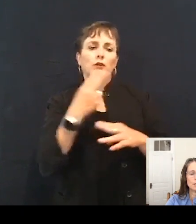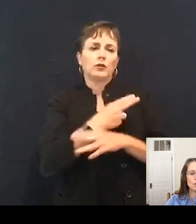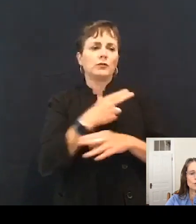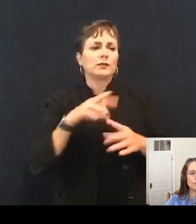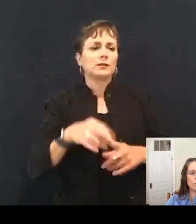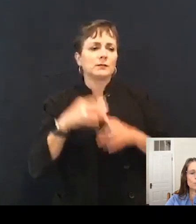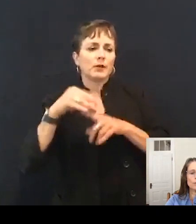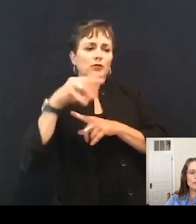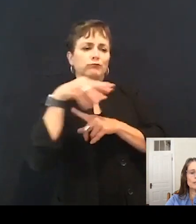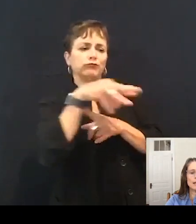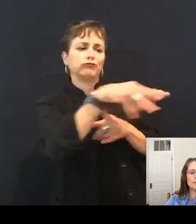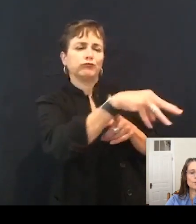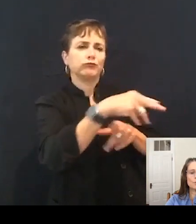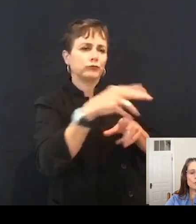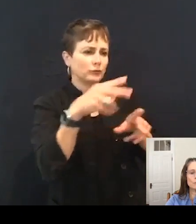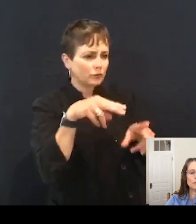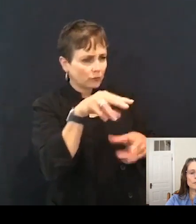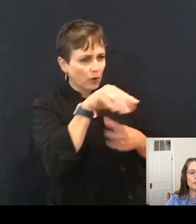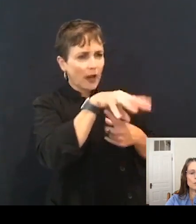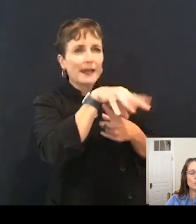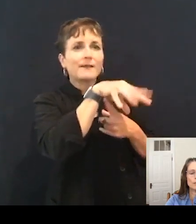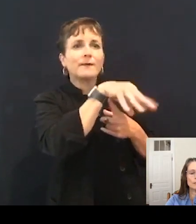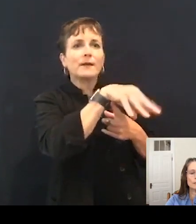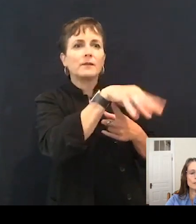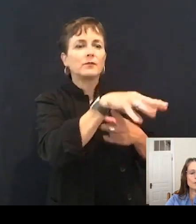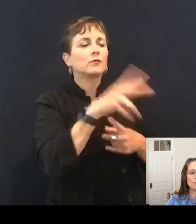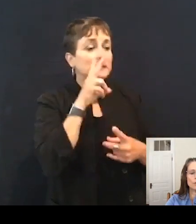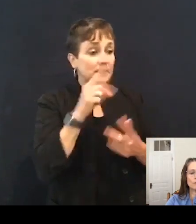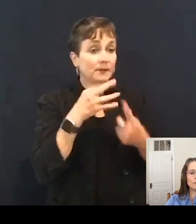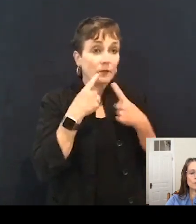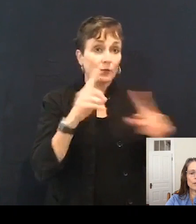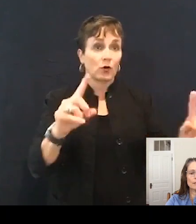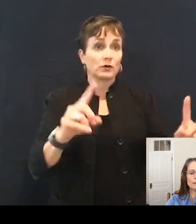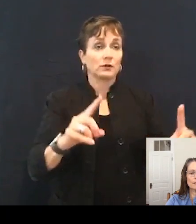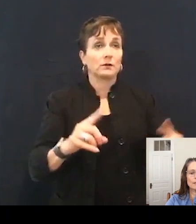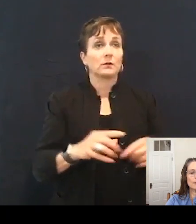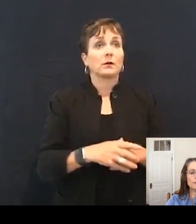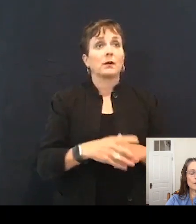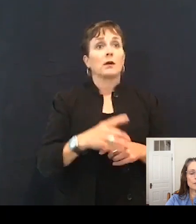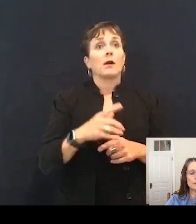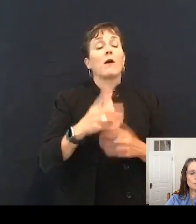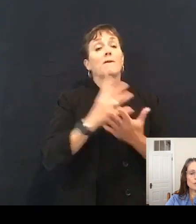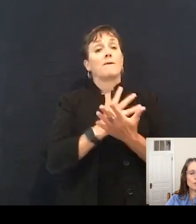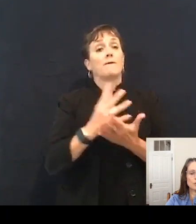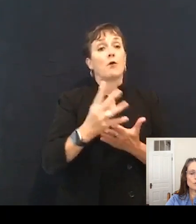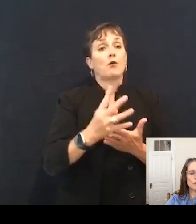Four weeks after treatment, we can see green fluorescents in the fundus pictures,